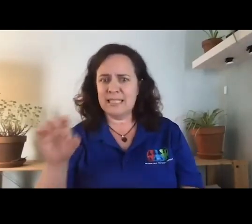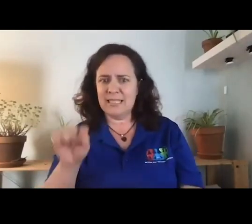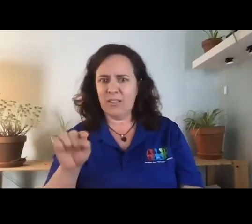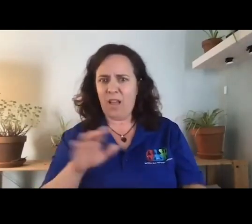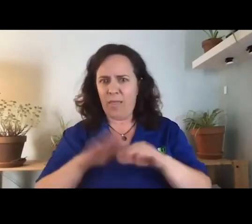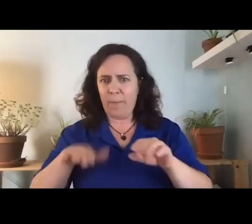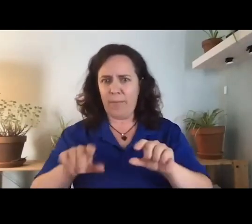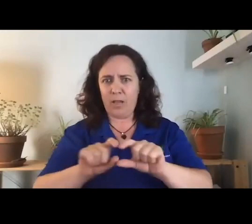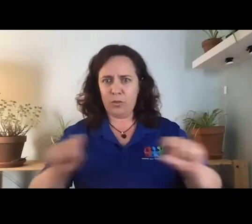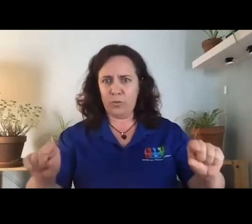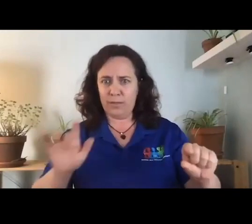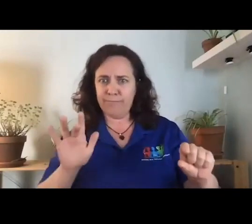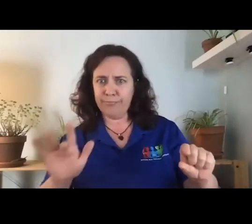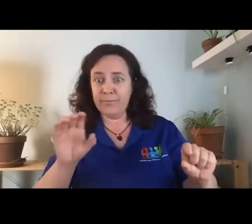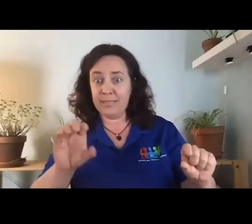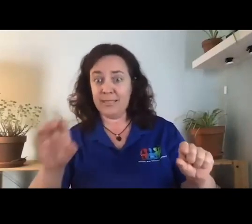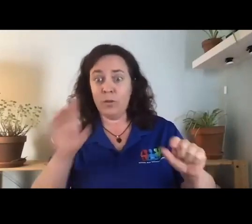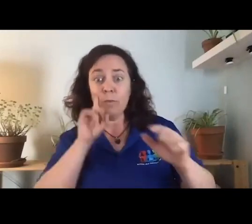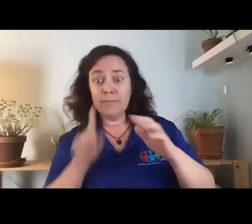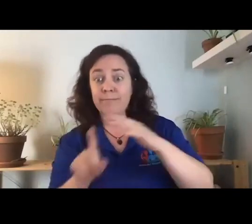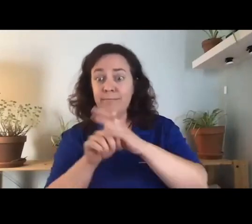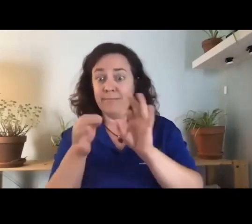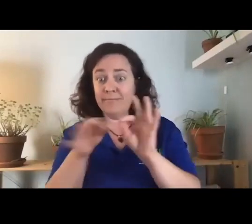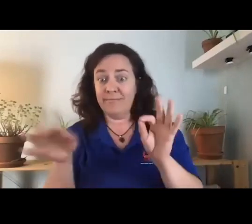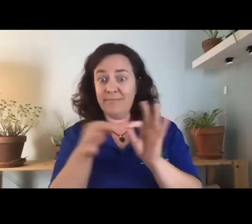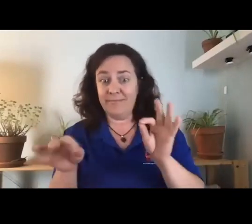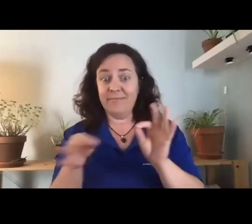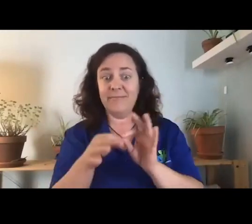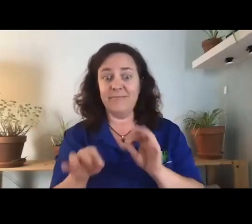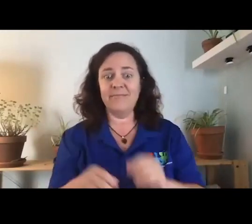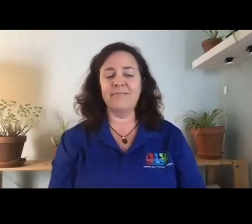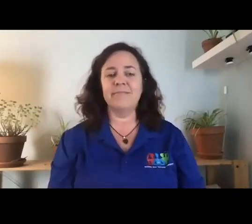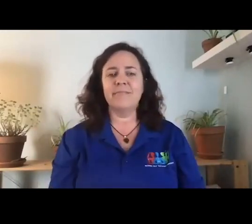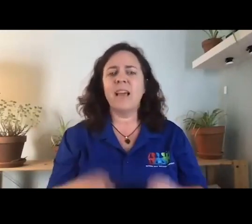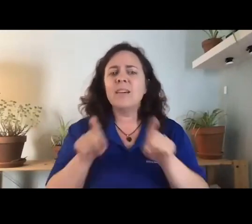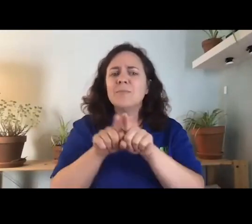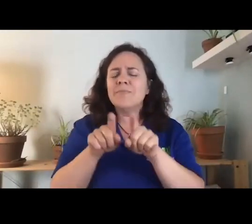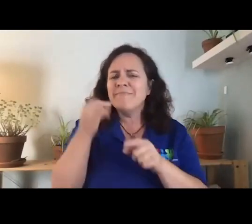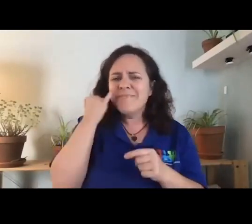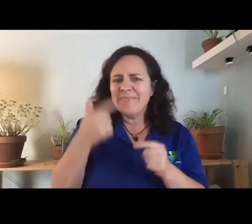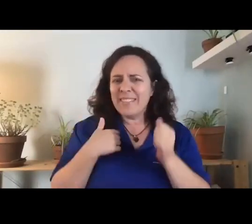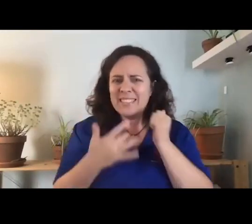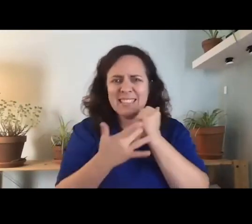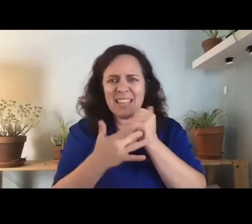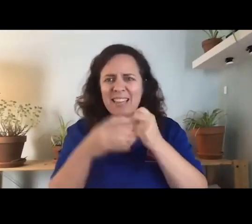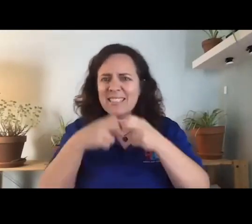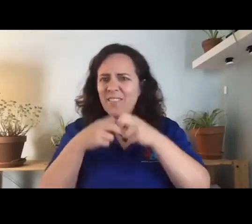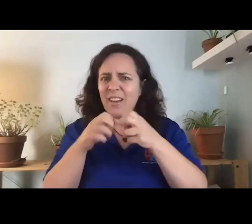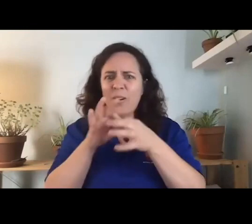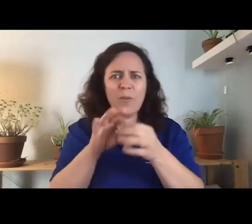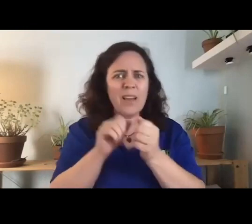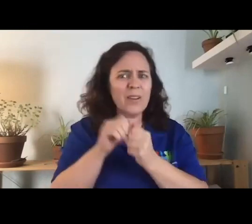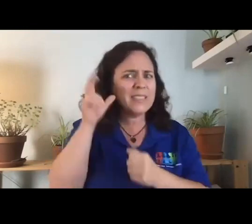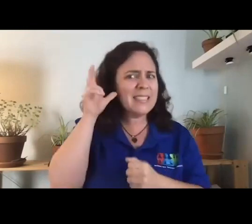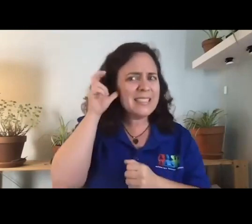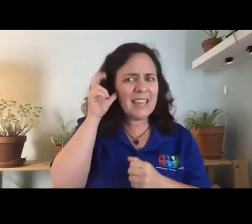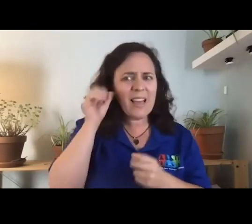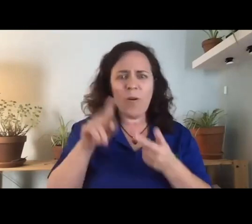There's also captions available. So if you look on bottom of your screen, there's a closed caption icon and you can select that to see English text.